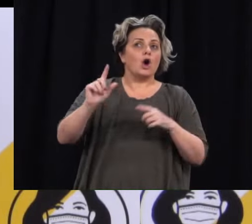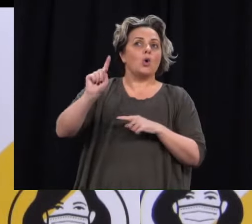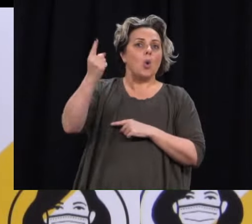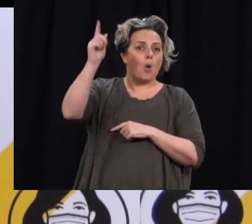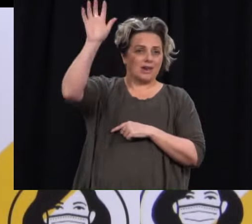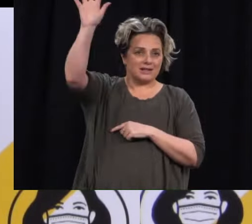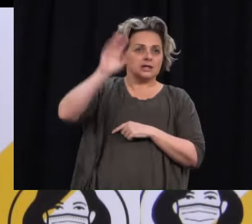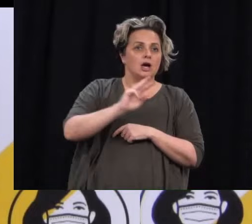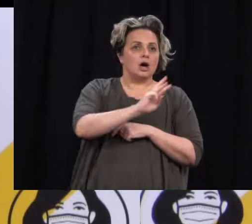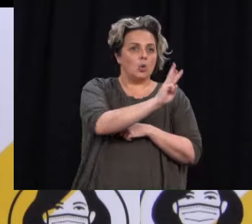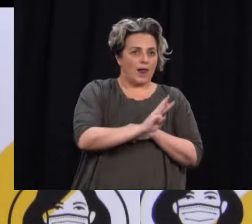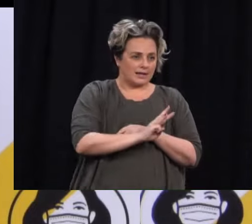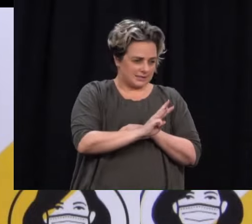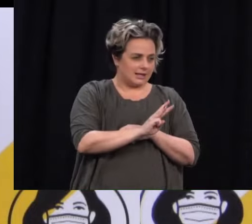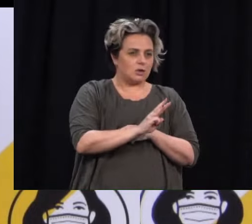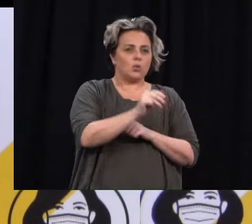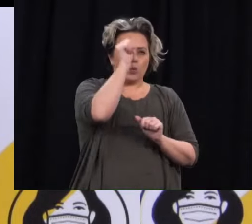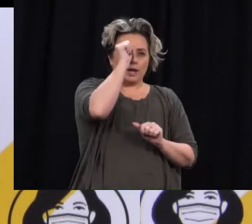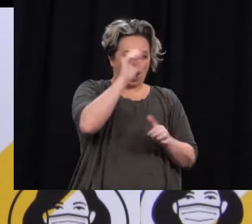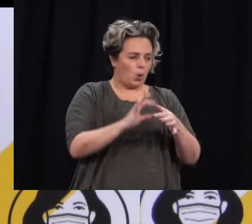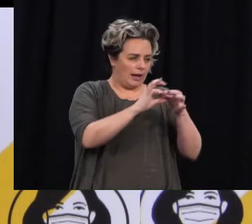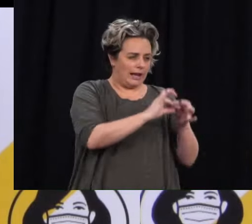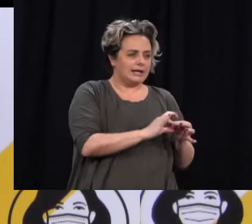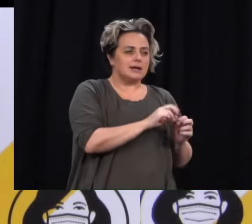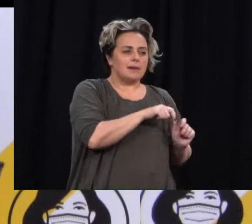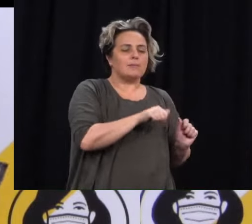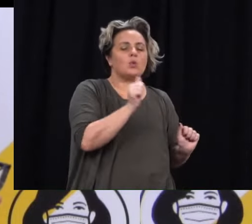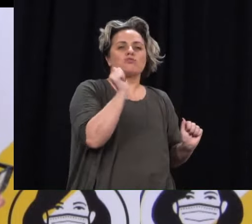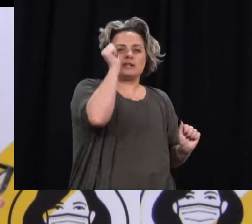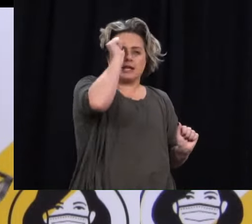reassuringly, we are not seeing an exponential growth in